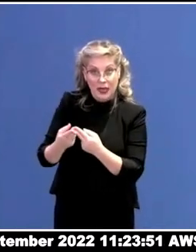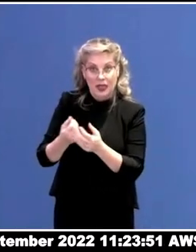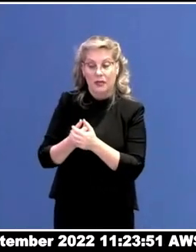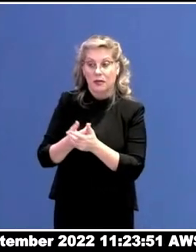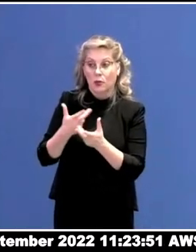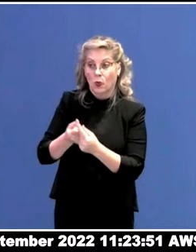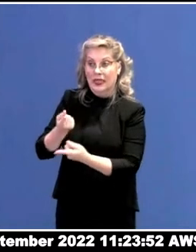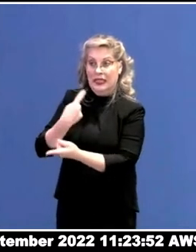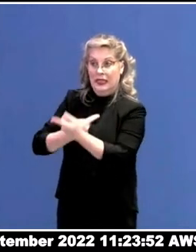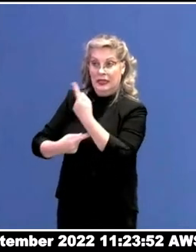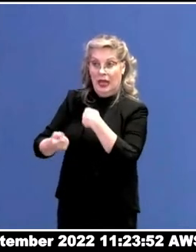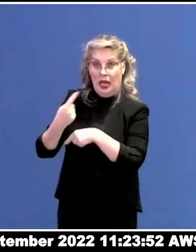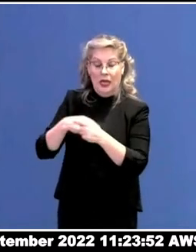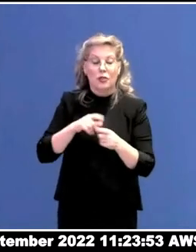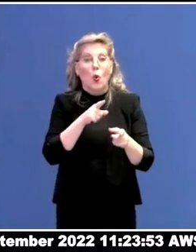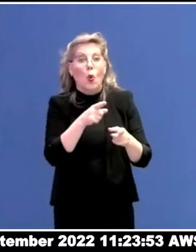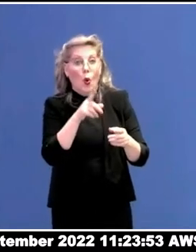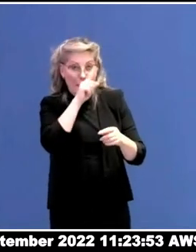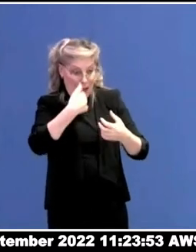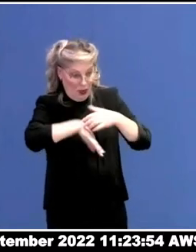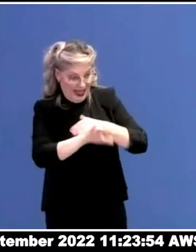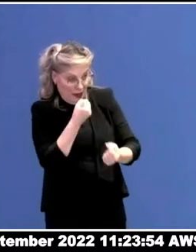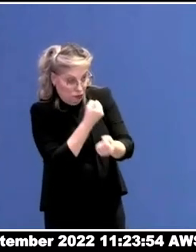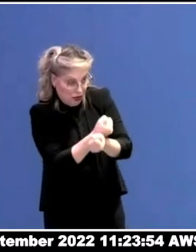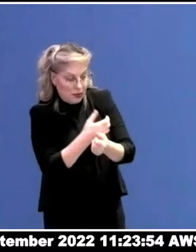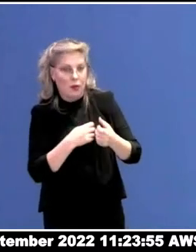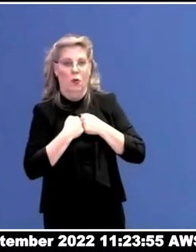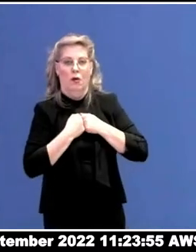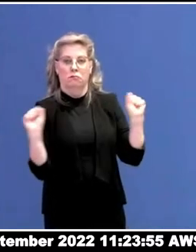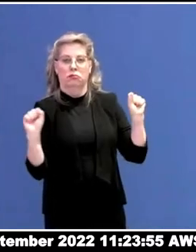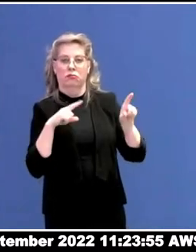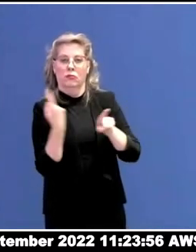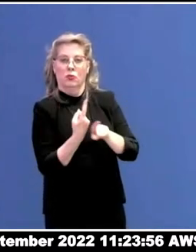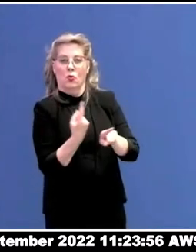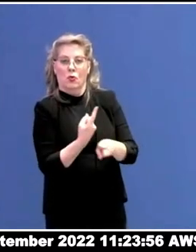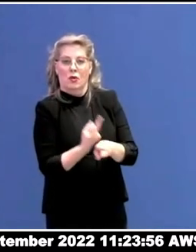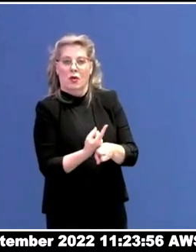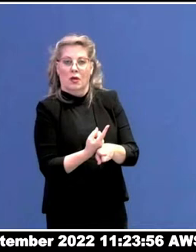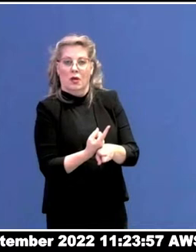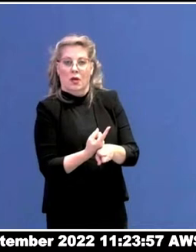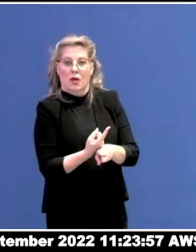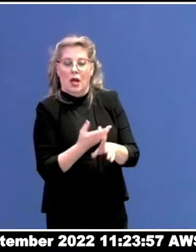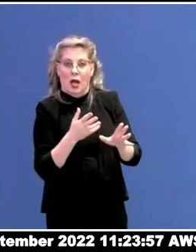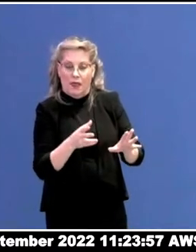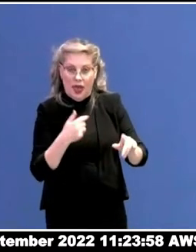things which ordinarily wouldn't be told to anyone else. MS McMAHON: Yes. MS KRAKOUER: And also, we had the contacts with the families on the